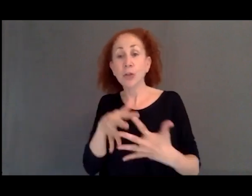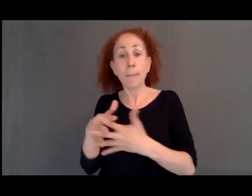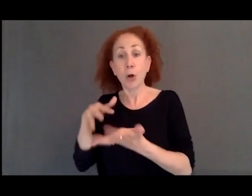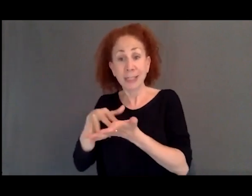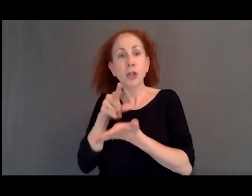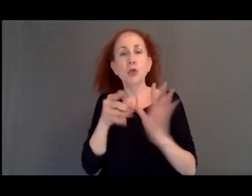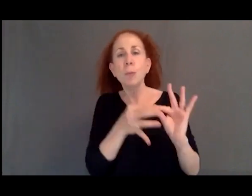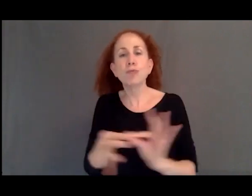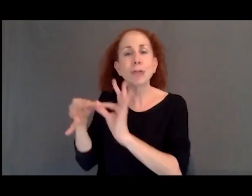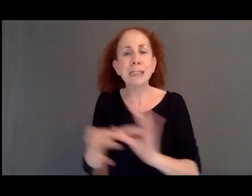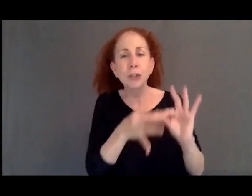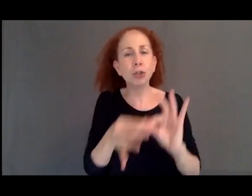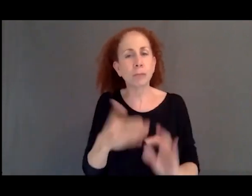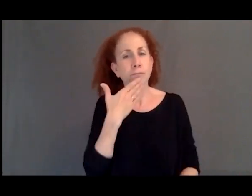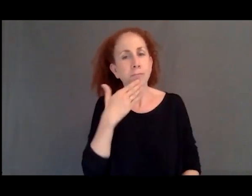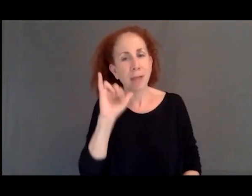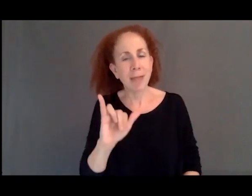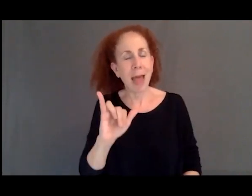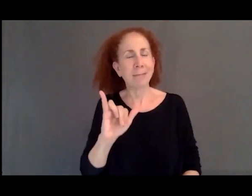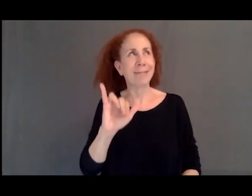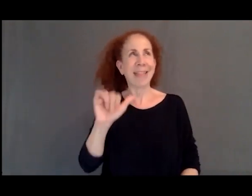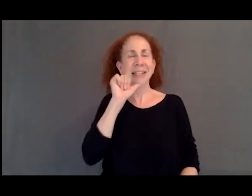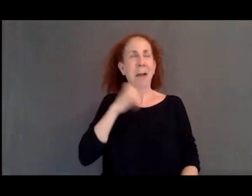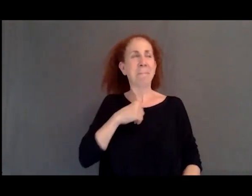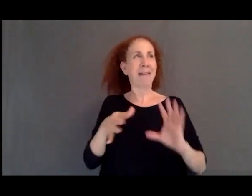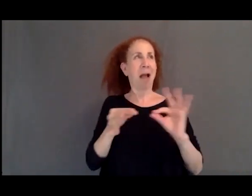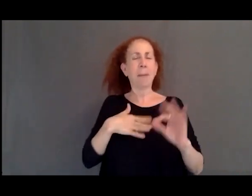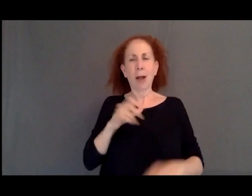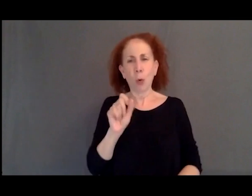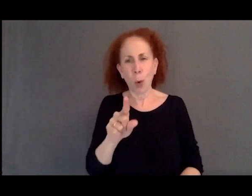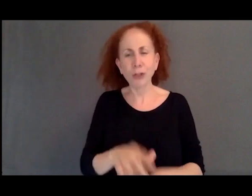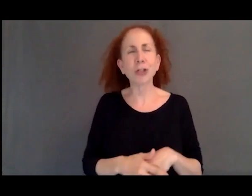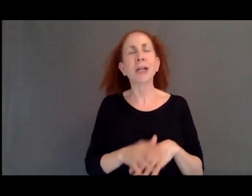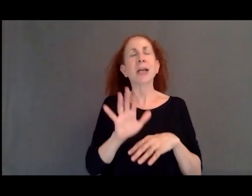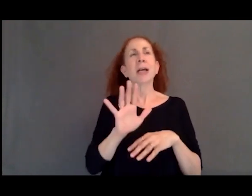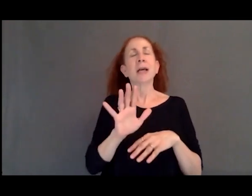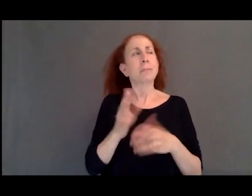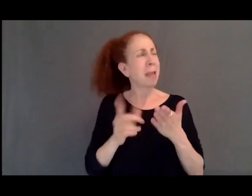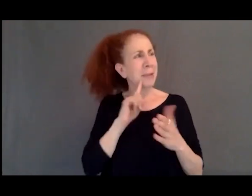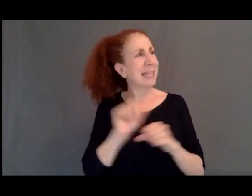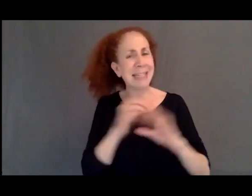And that's not what my comment was. My comment or my question to you is to say-- well, maybe it is a comment.